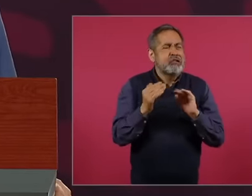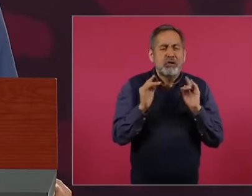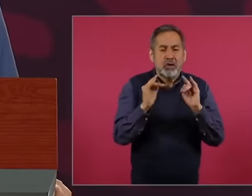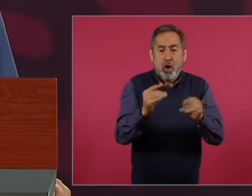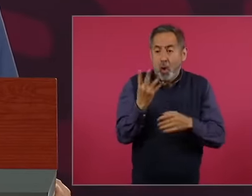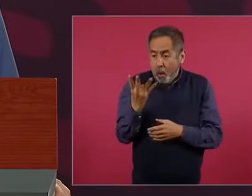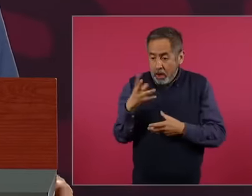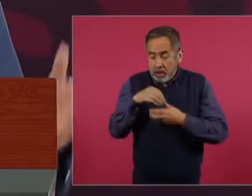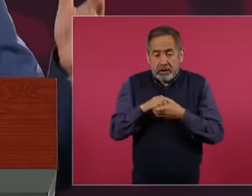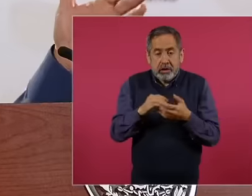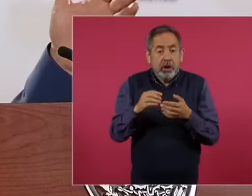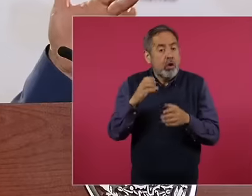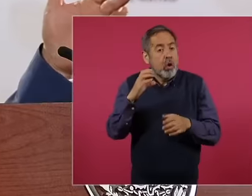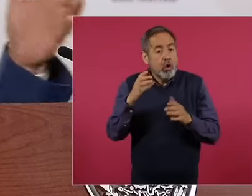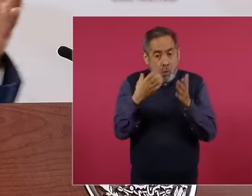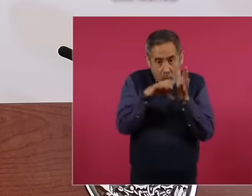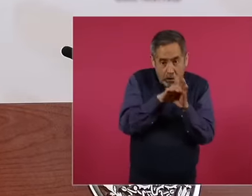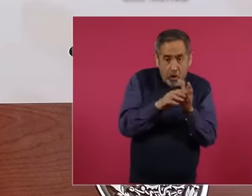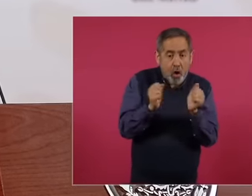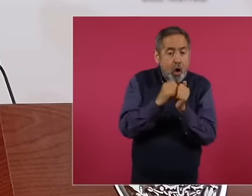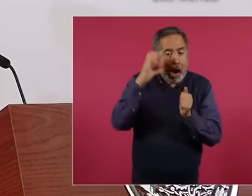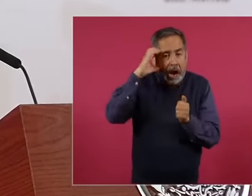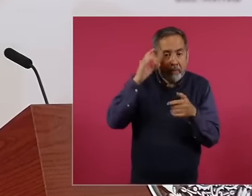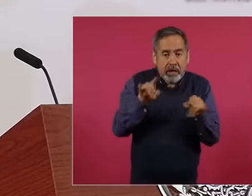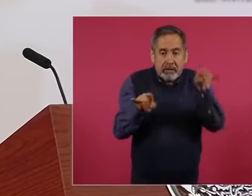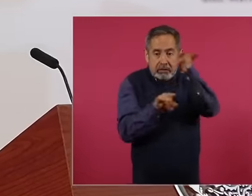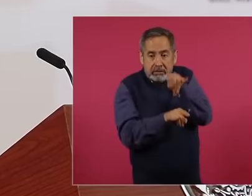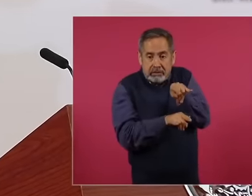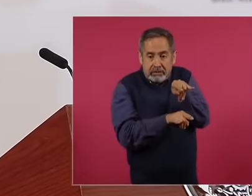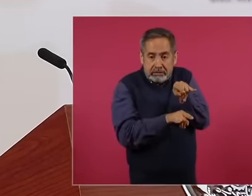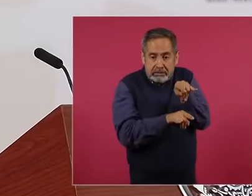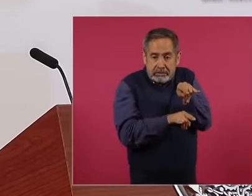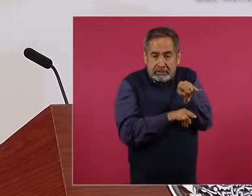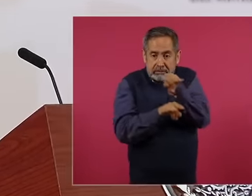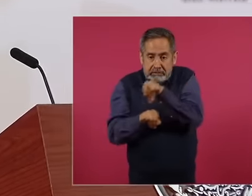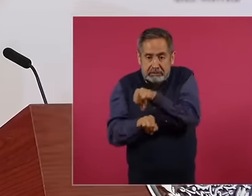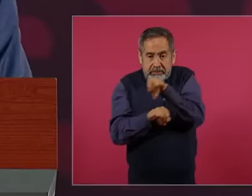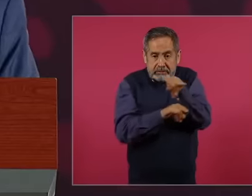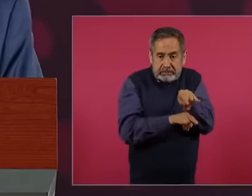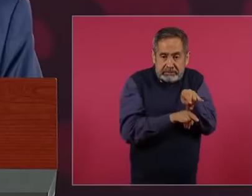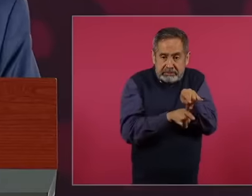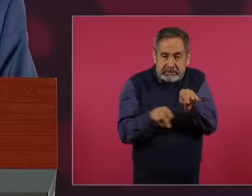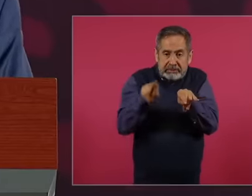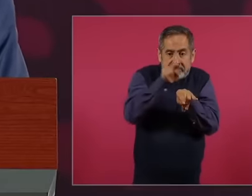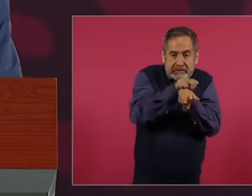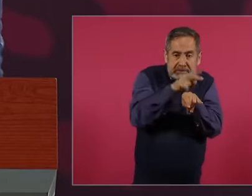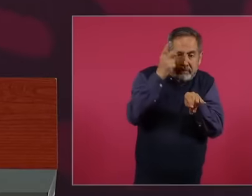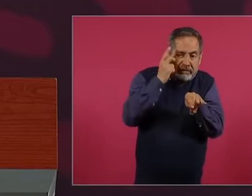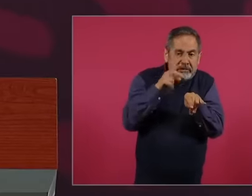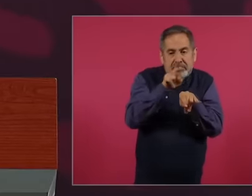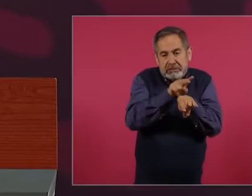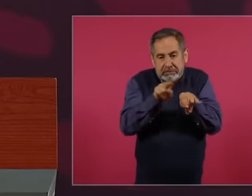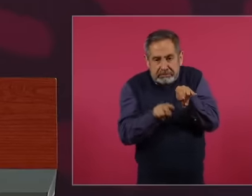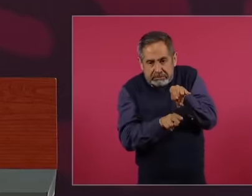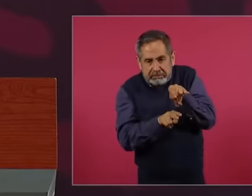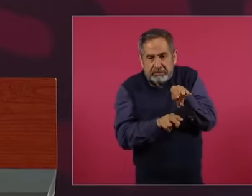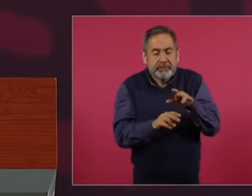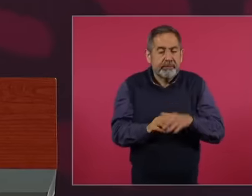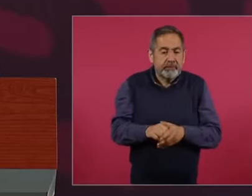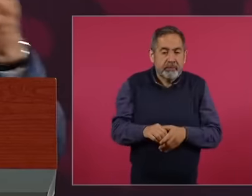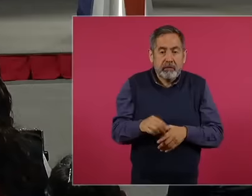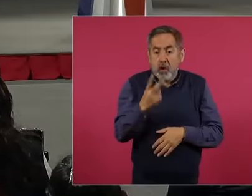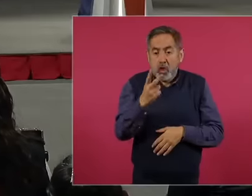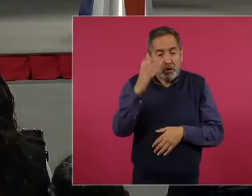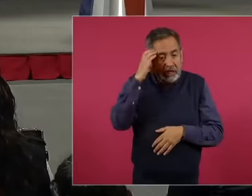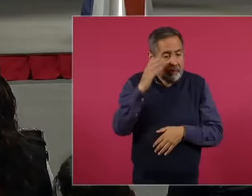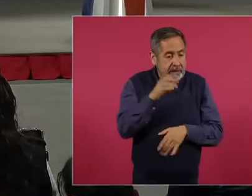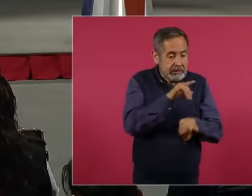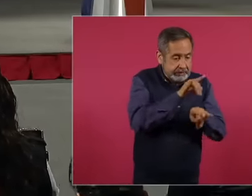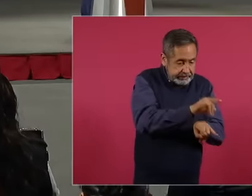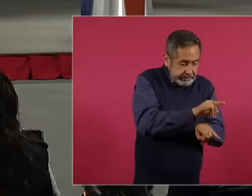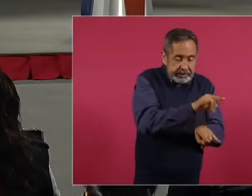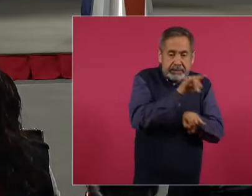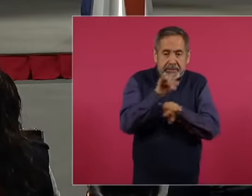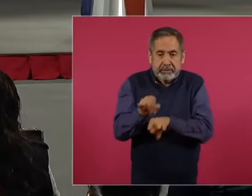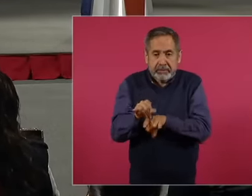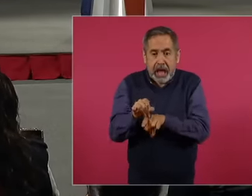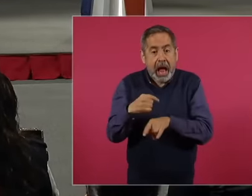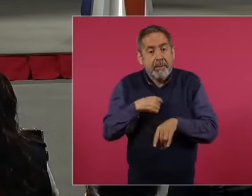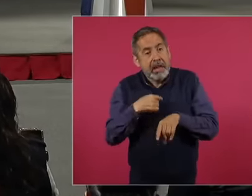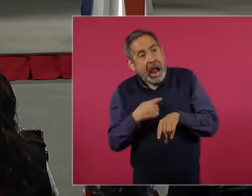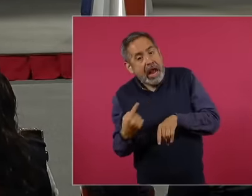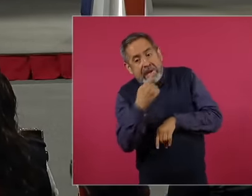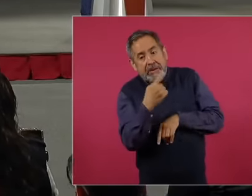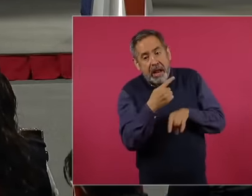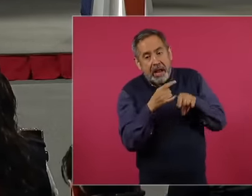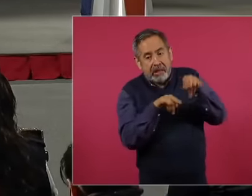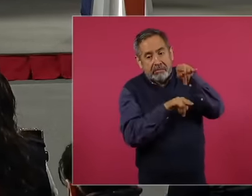a bunk, this two beds like that, and it was up to me upstairs